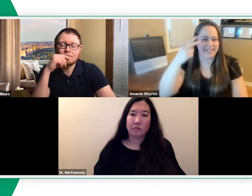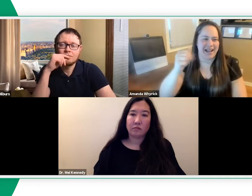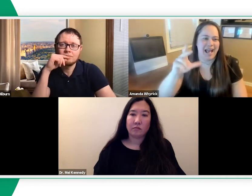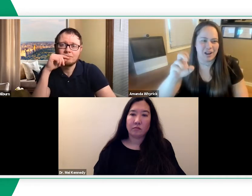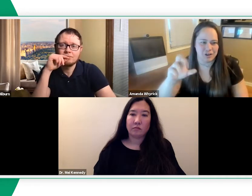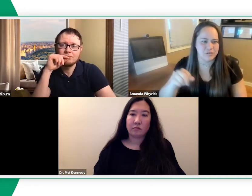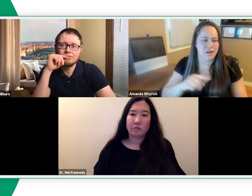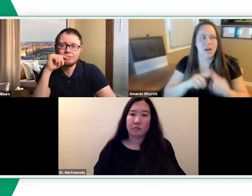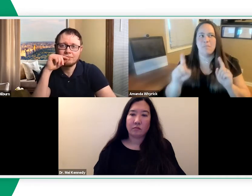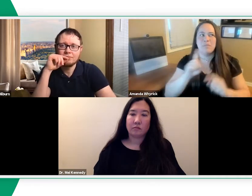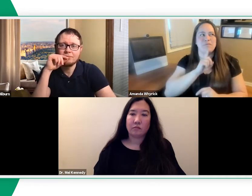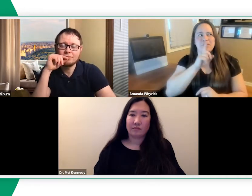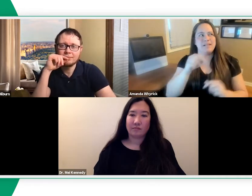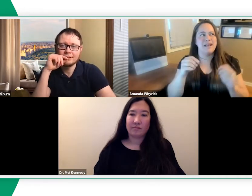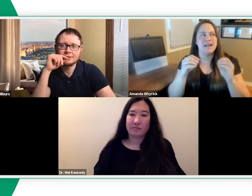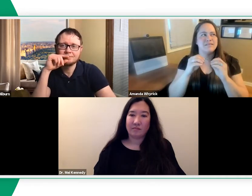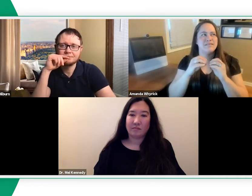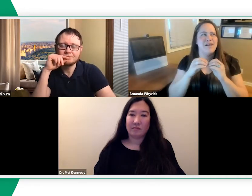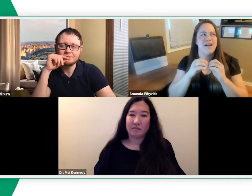When people think of cybersecurity, they think hackers.